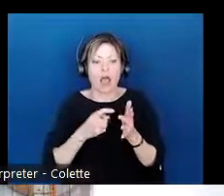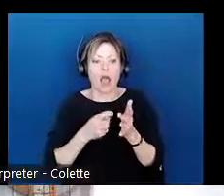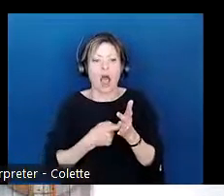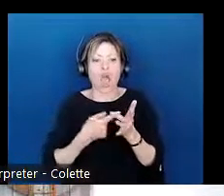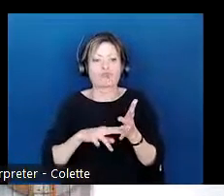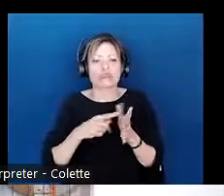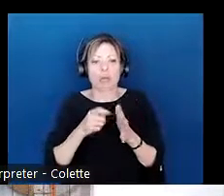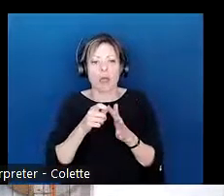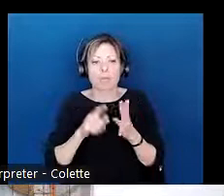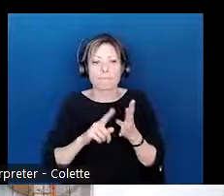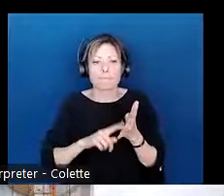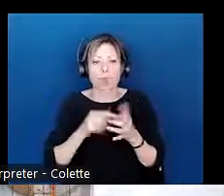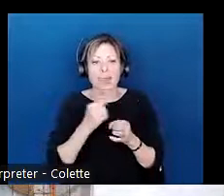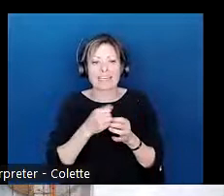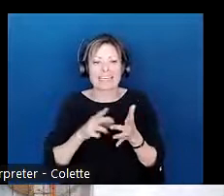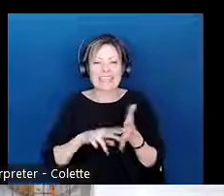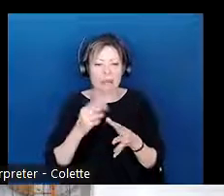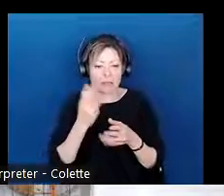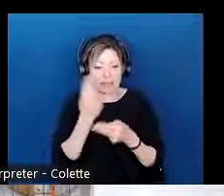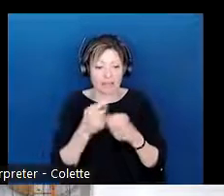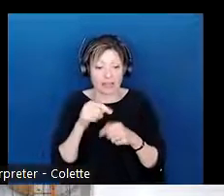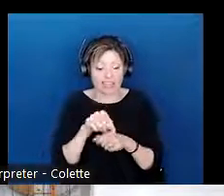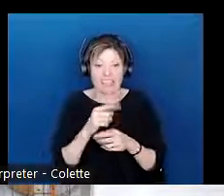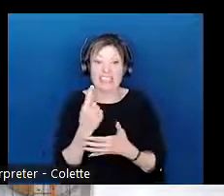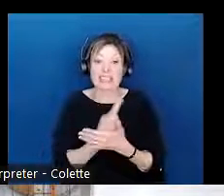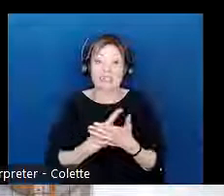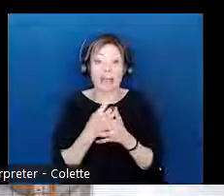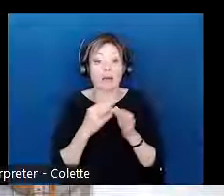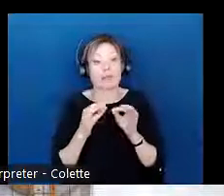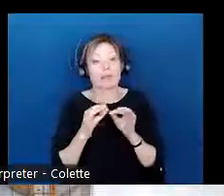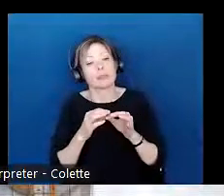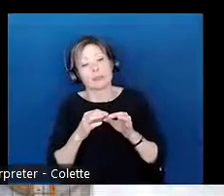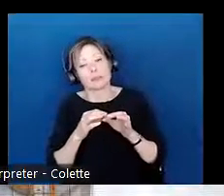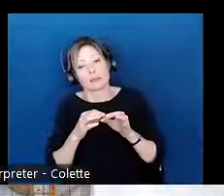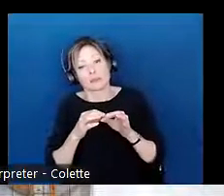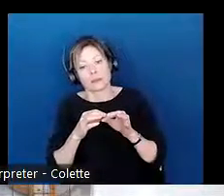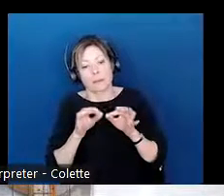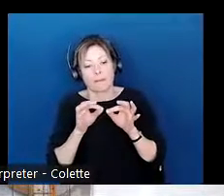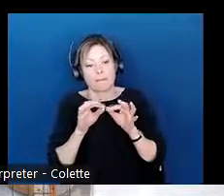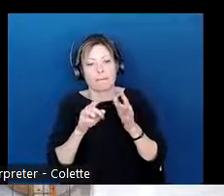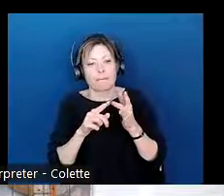um and it's about biodiversity loss so so the fading of the the Green Glass into pure